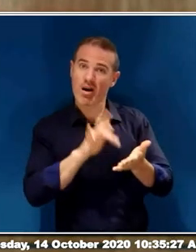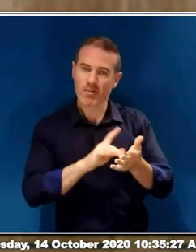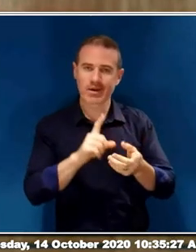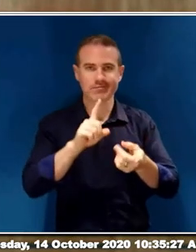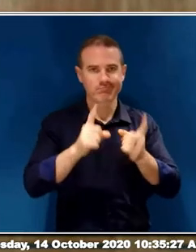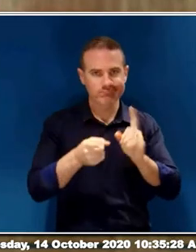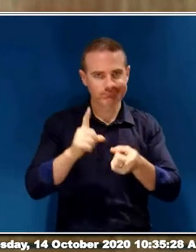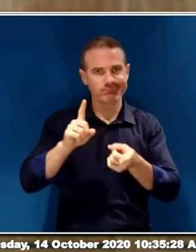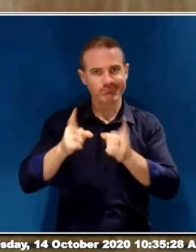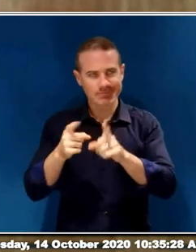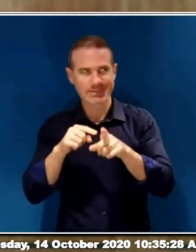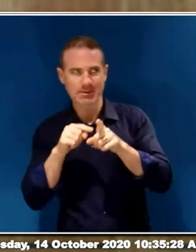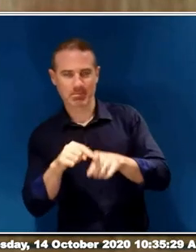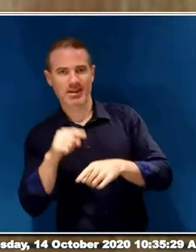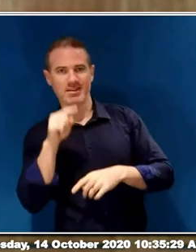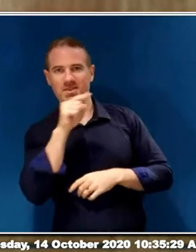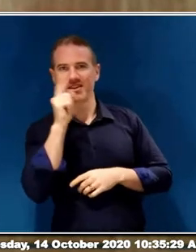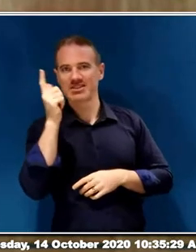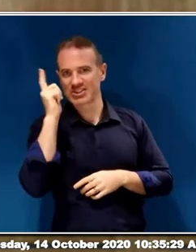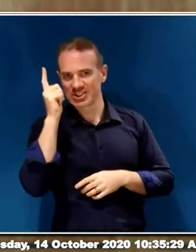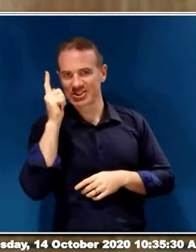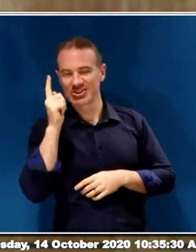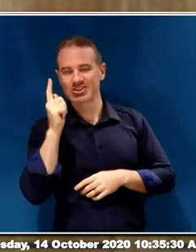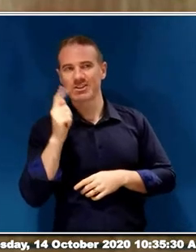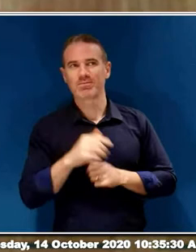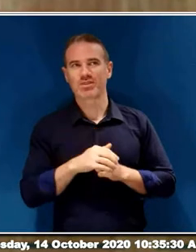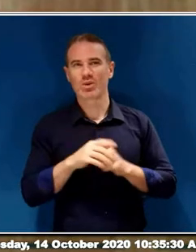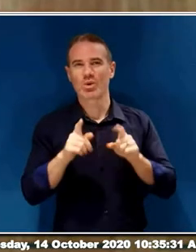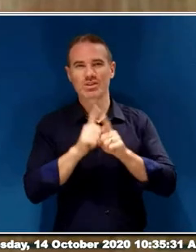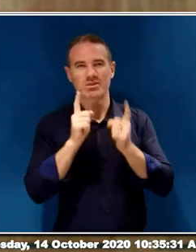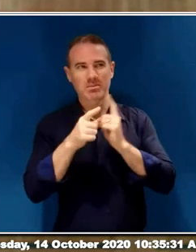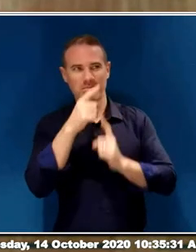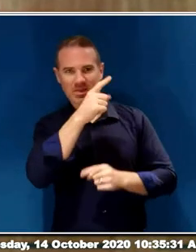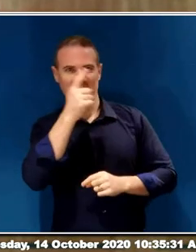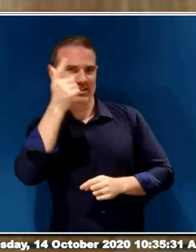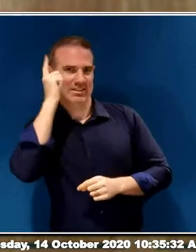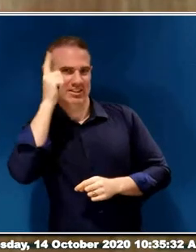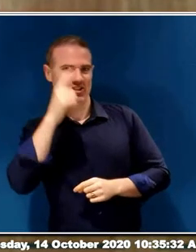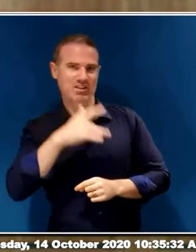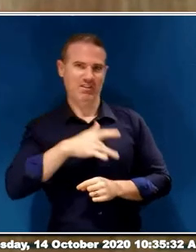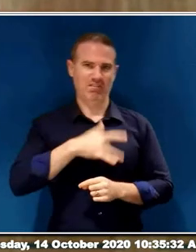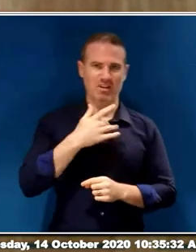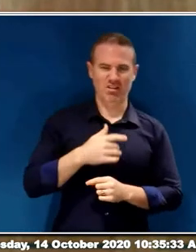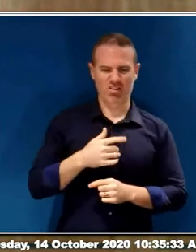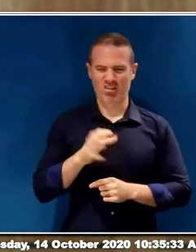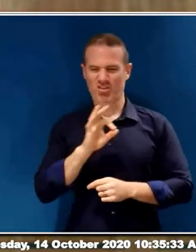and their views as to whether they felt it was necessary or not.